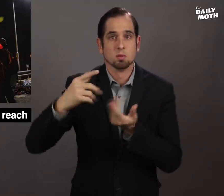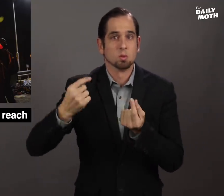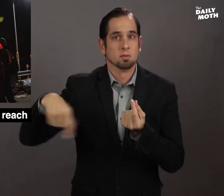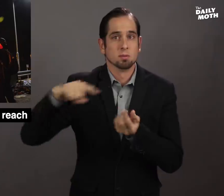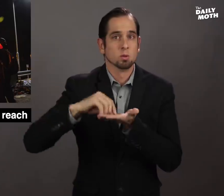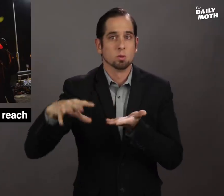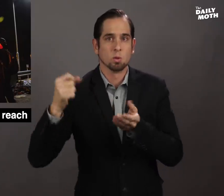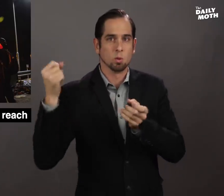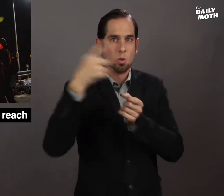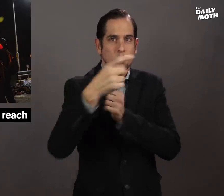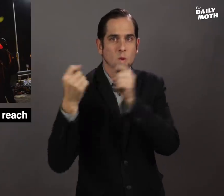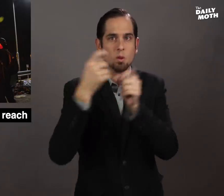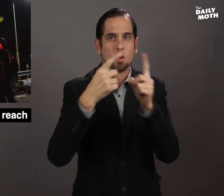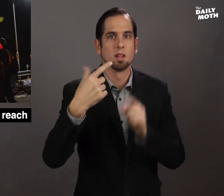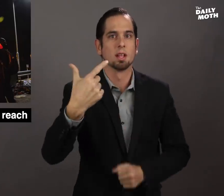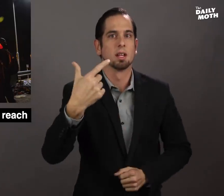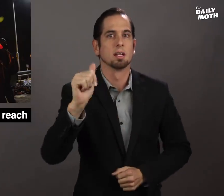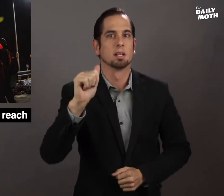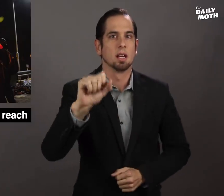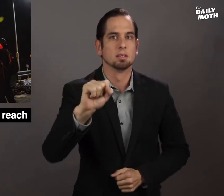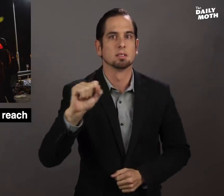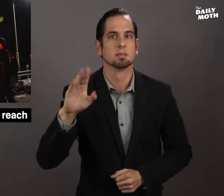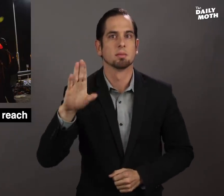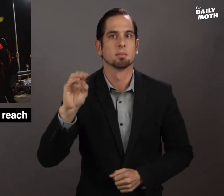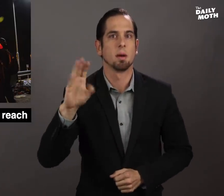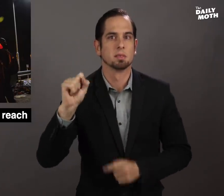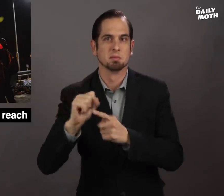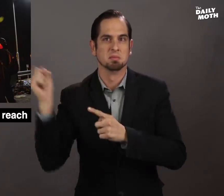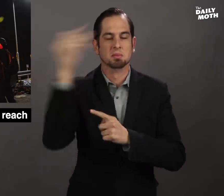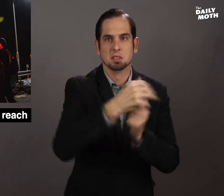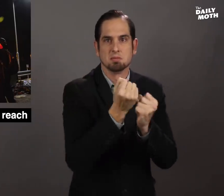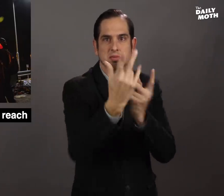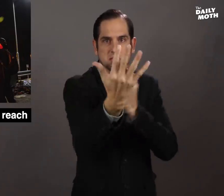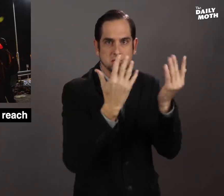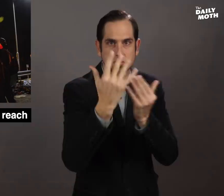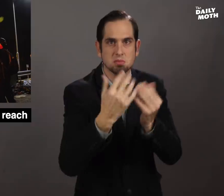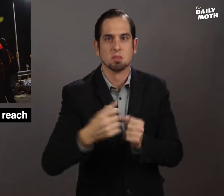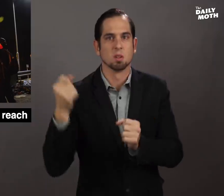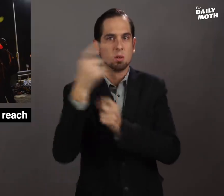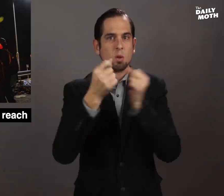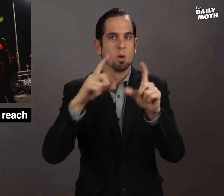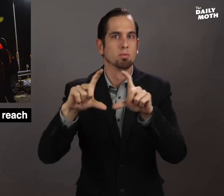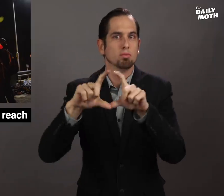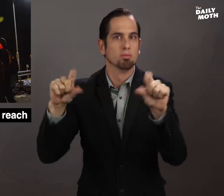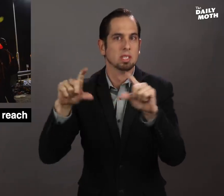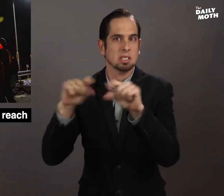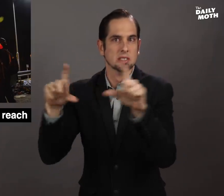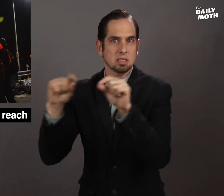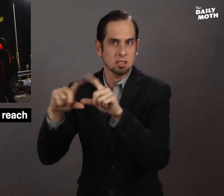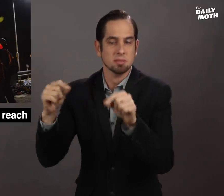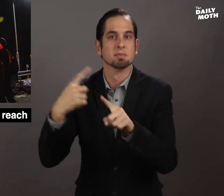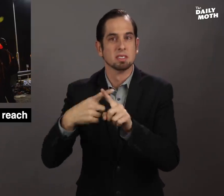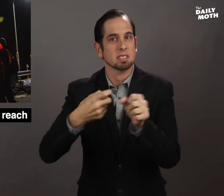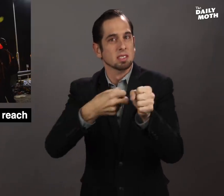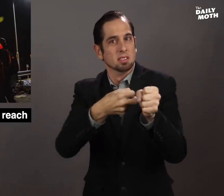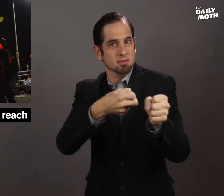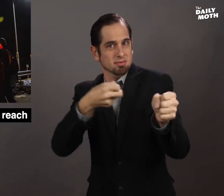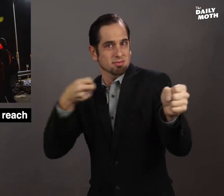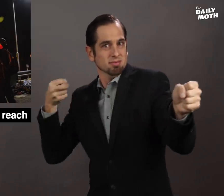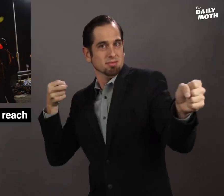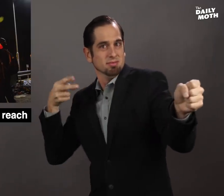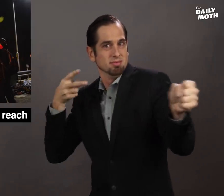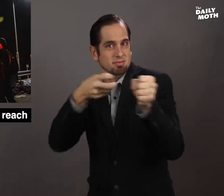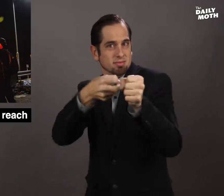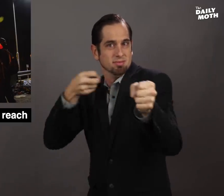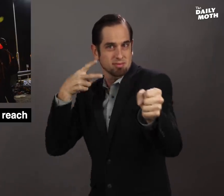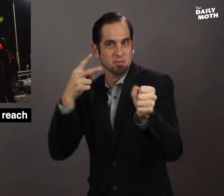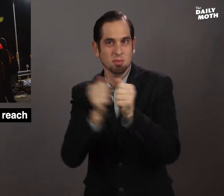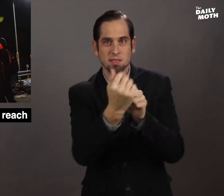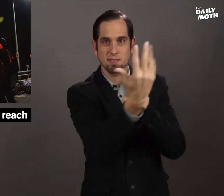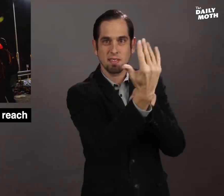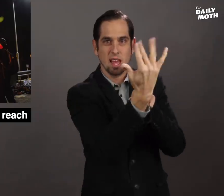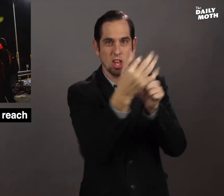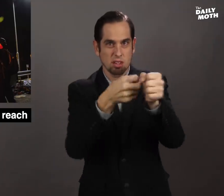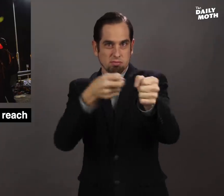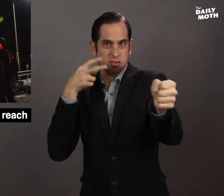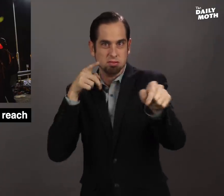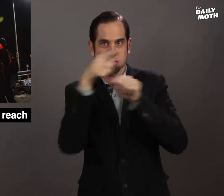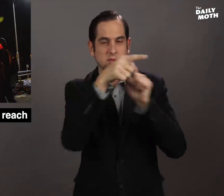throwing gasoline bombs, bricks, and launched flaming arrows at